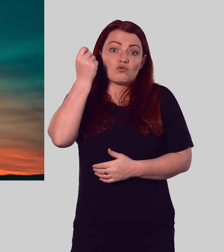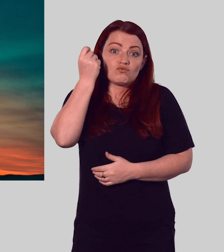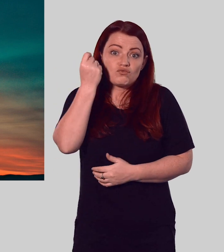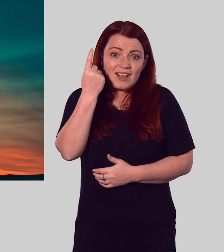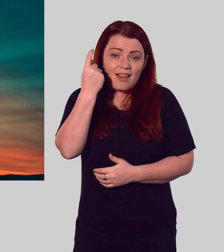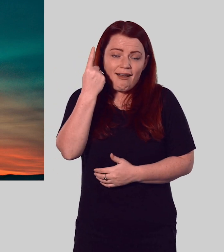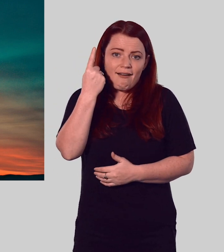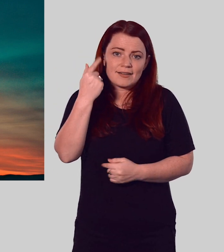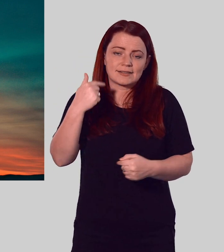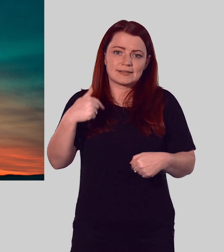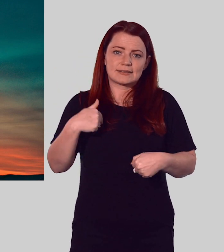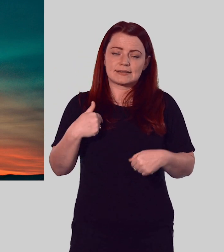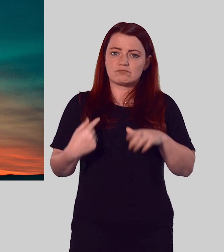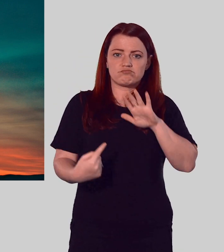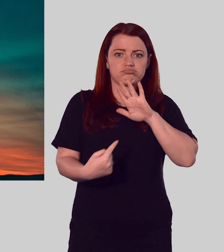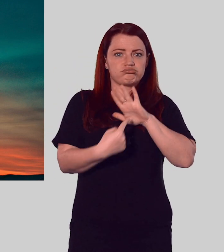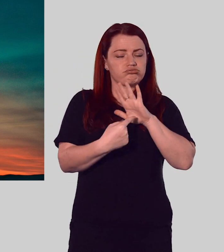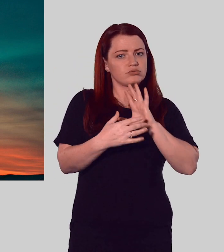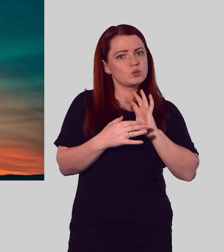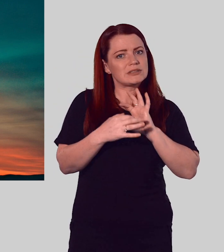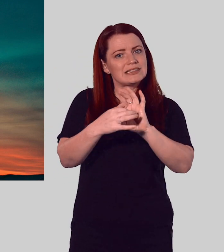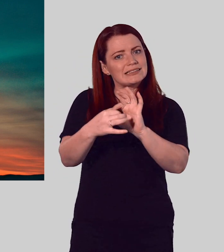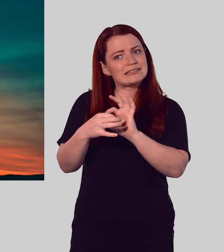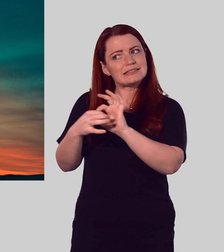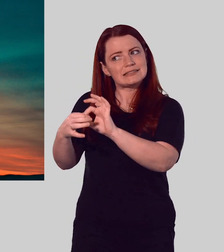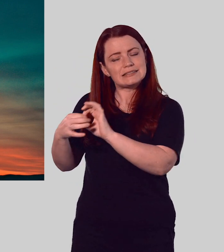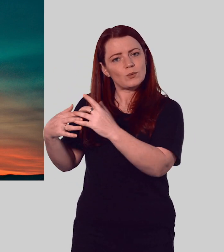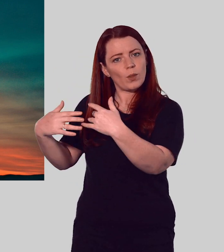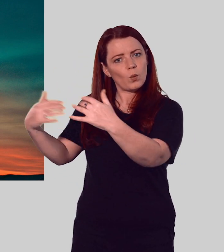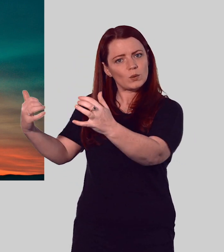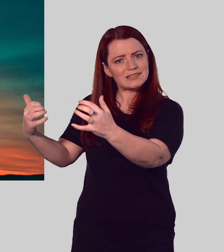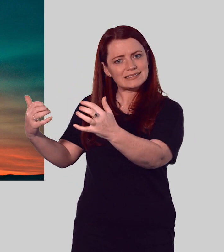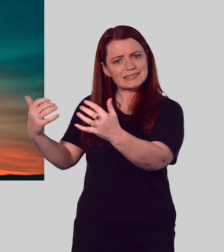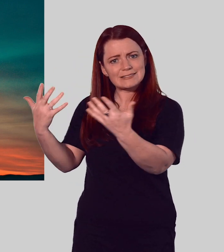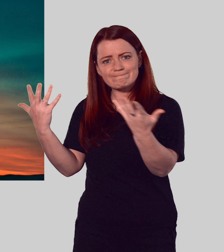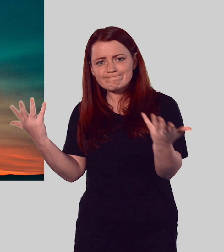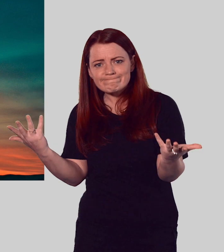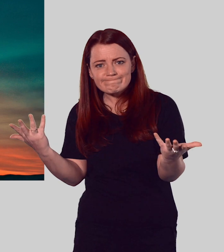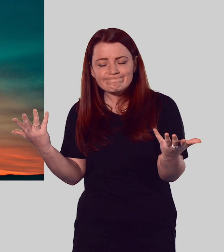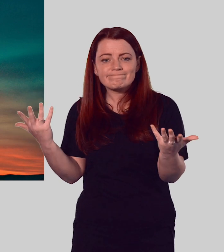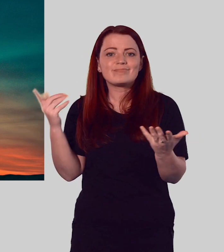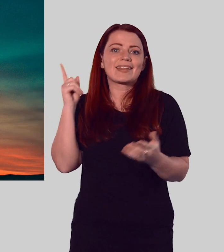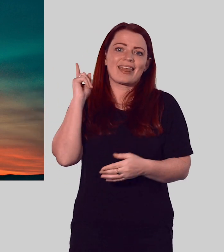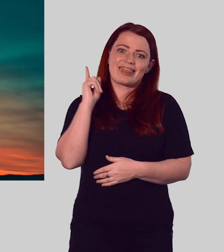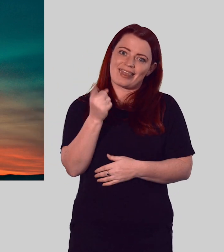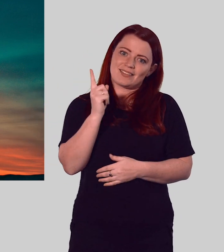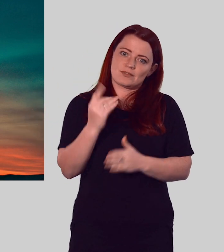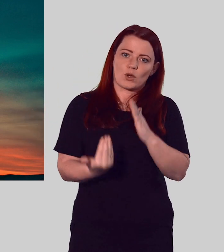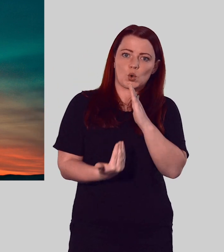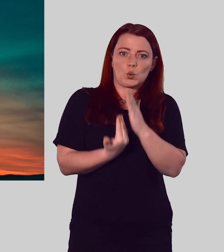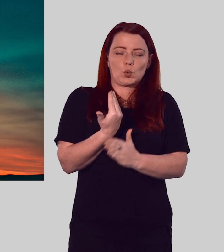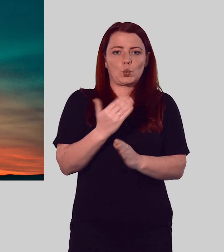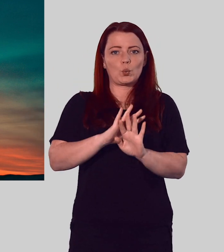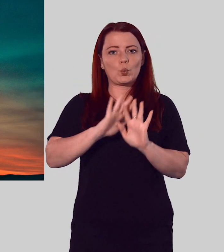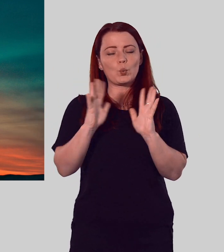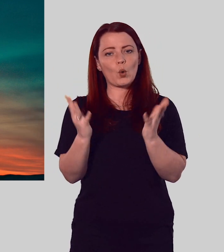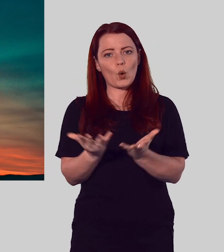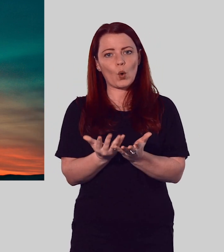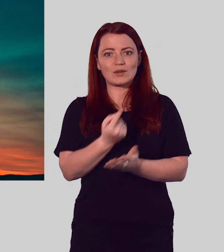really important to connect with these audiences and find a way and that's where New World was formed.